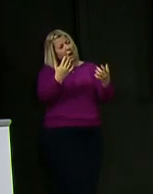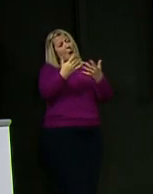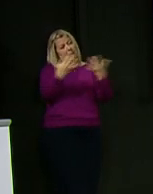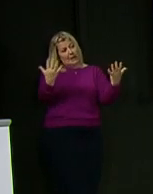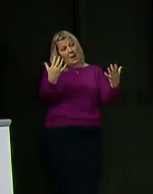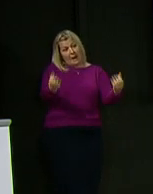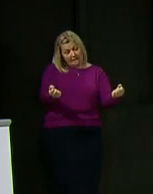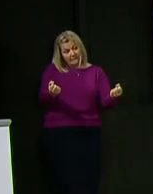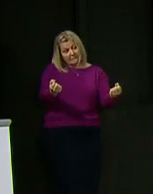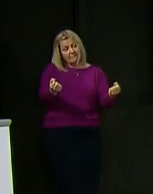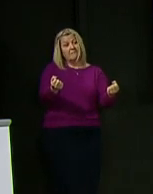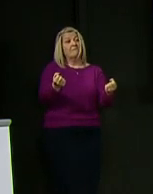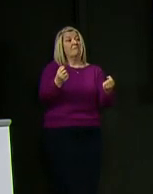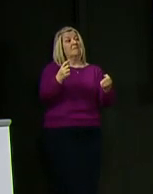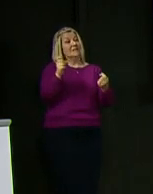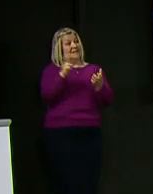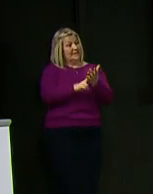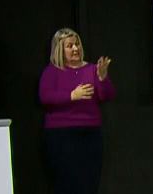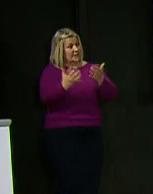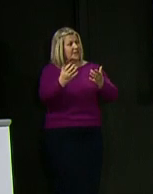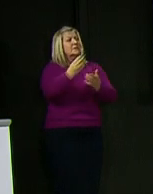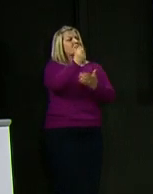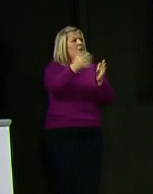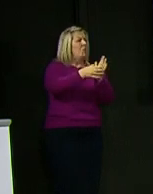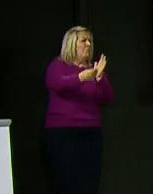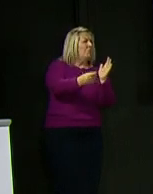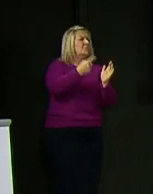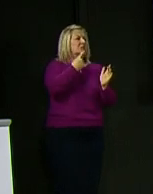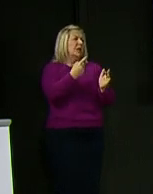infected? I know some models are saying that the infection-fatality ratio is about 0.6